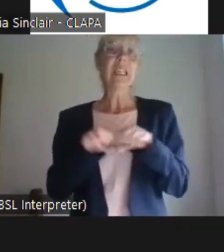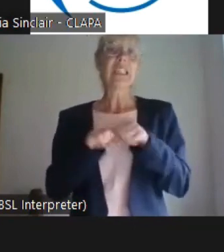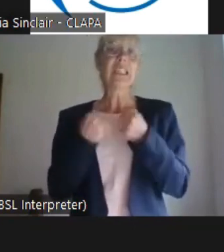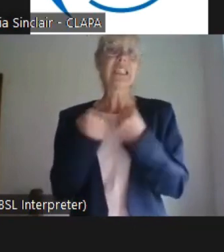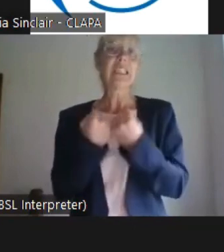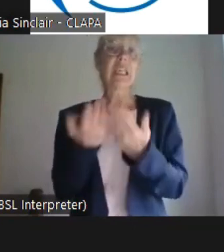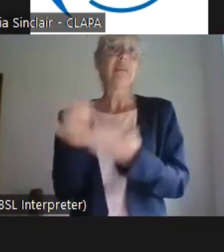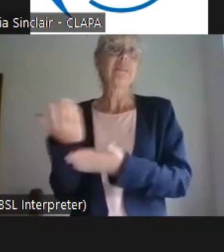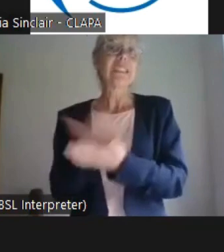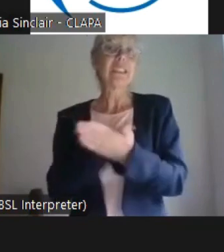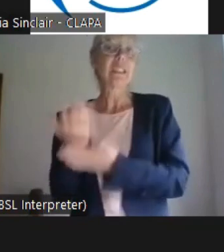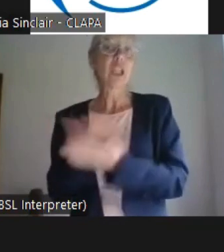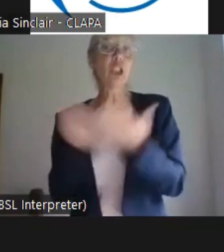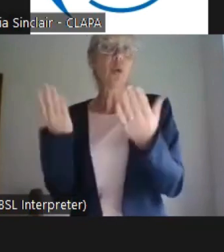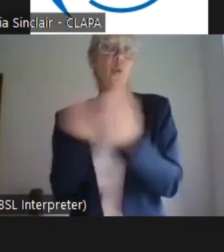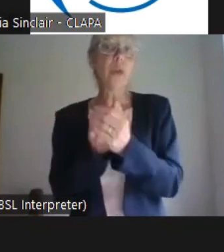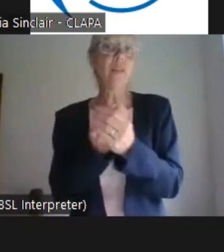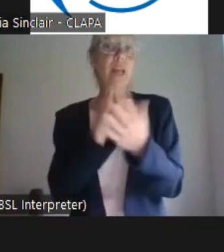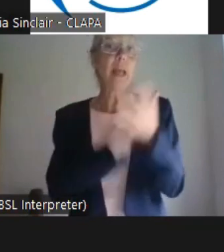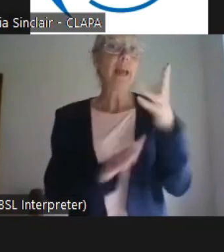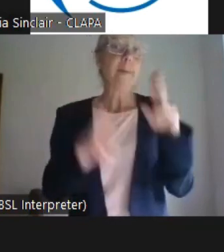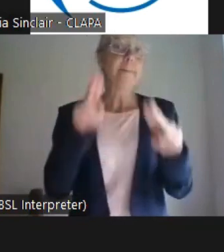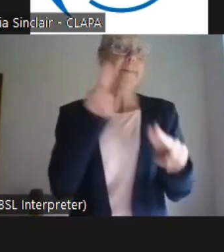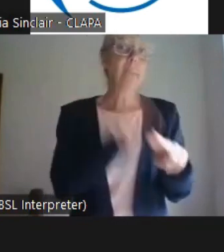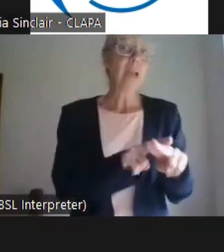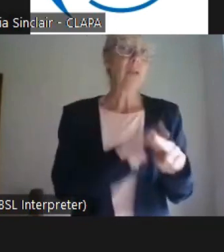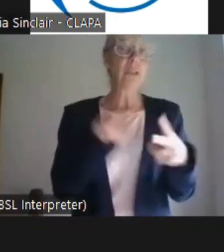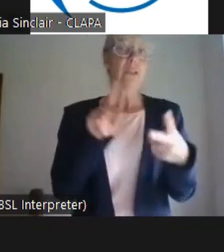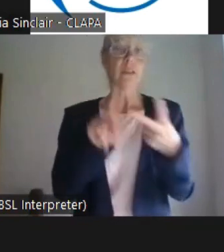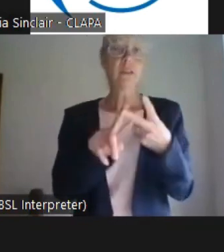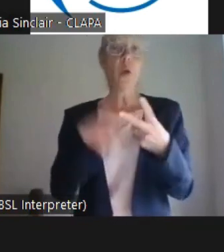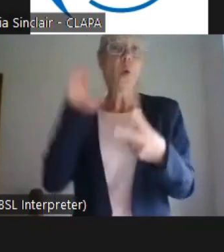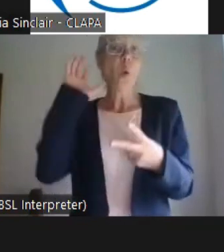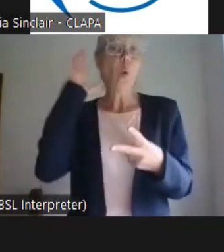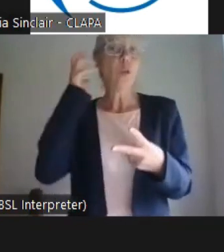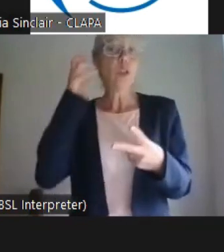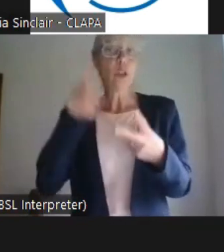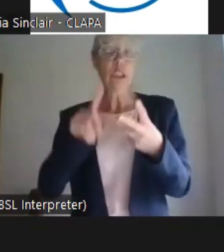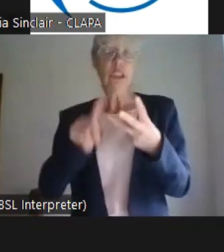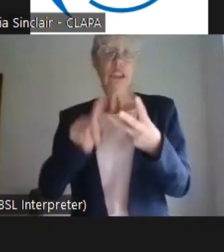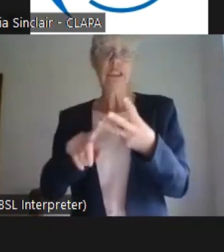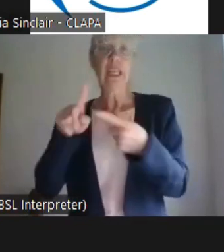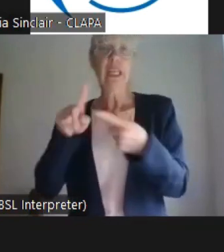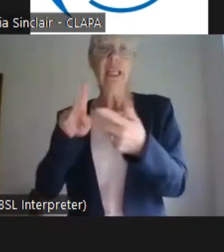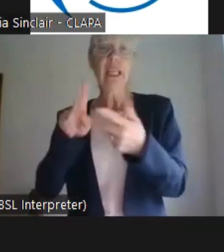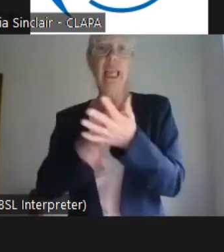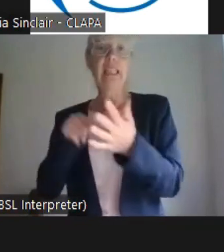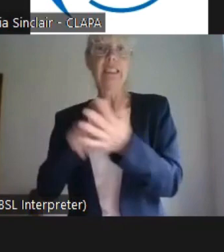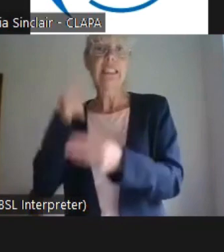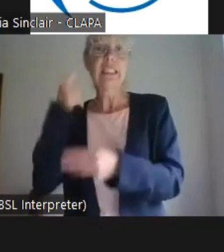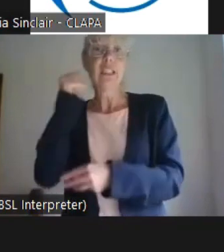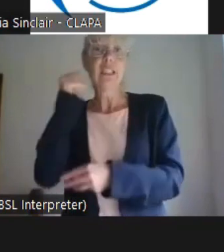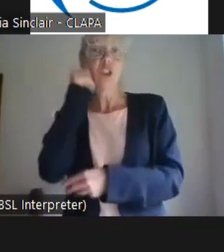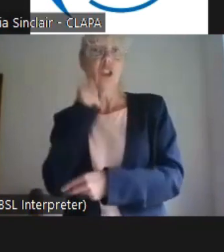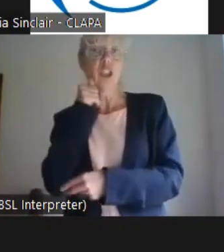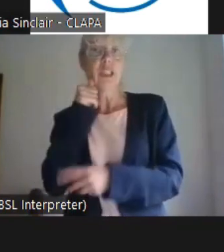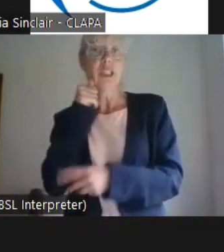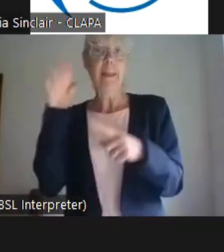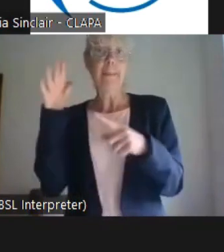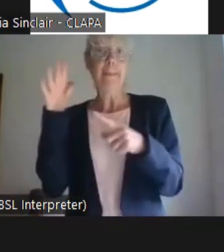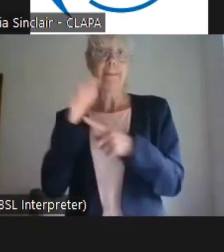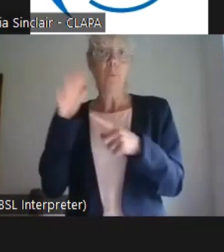audiologist and the ENT surgeon and the important thing is to give that repair